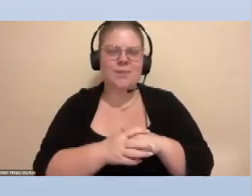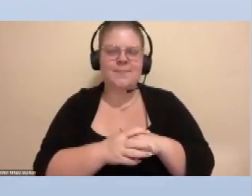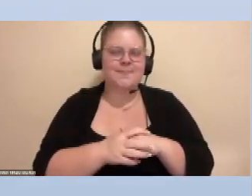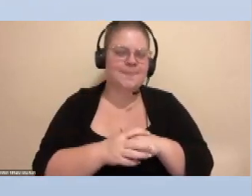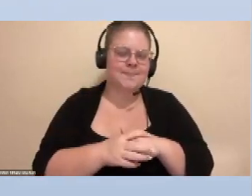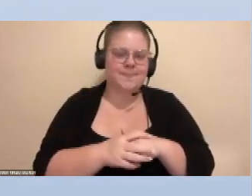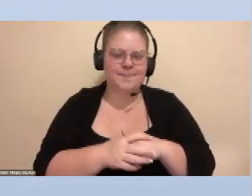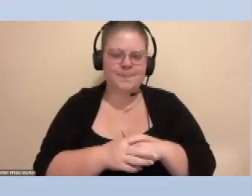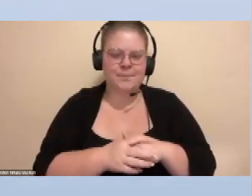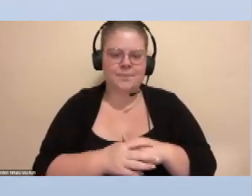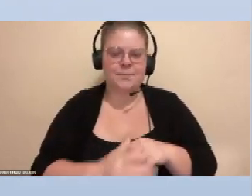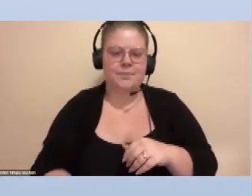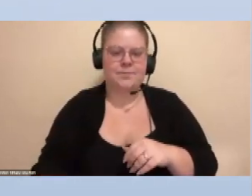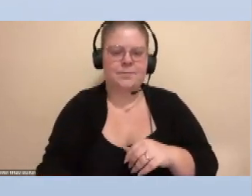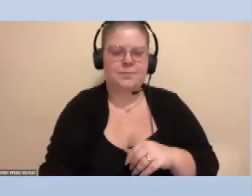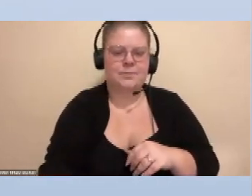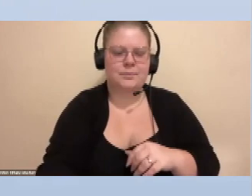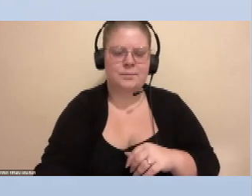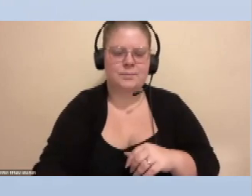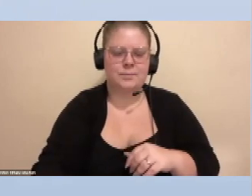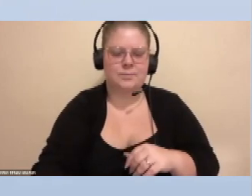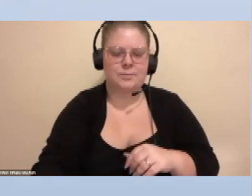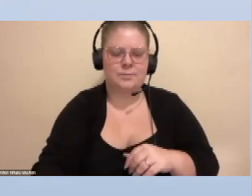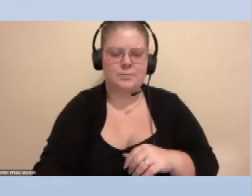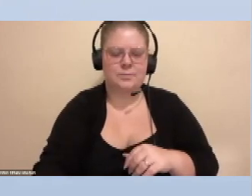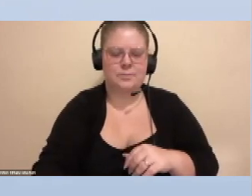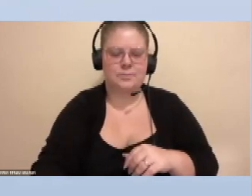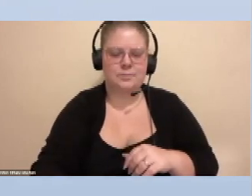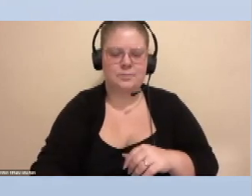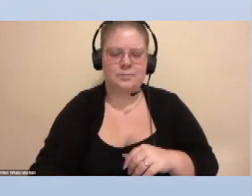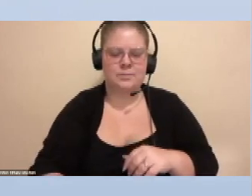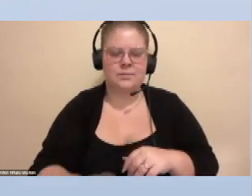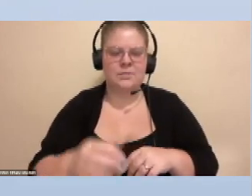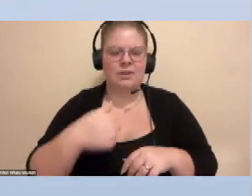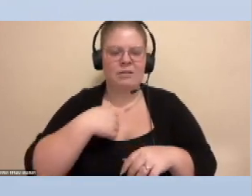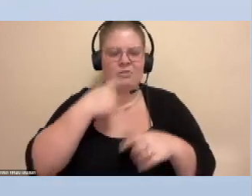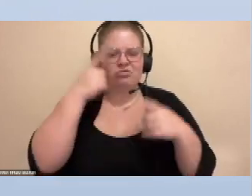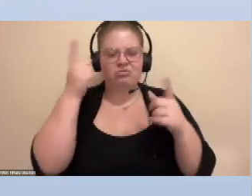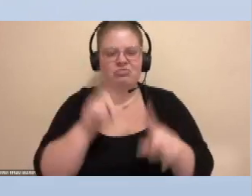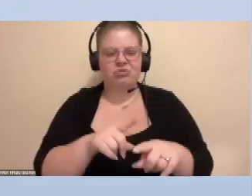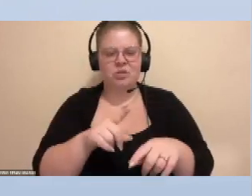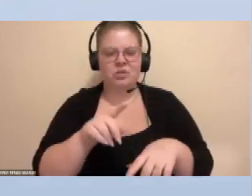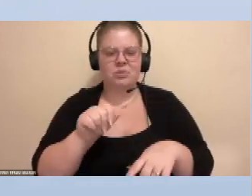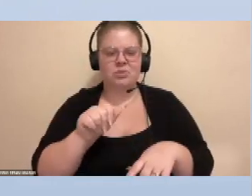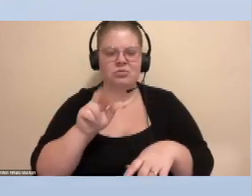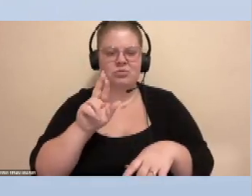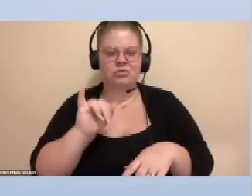I'm just saying I agree with Ari that. I'm not I'm not I think they would using